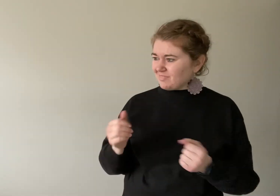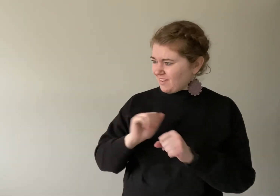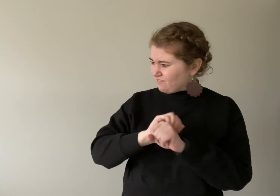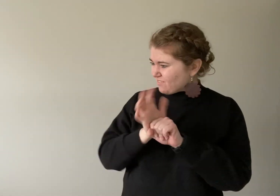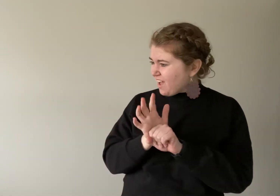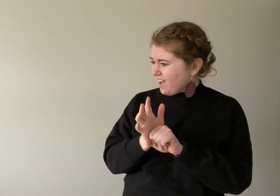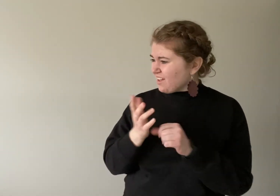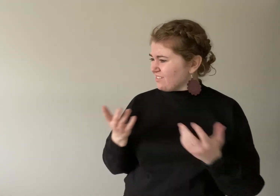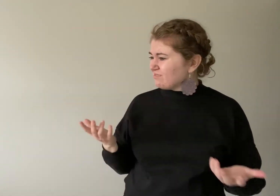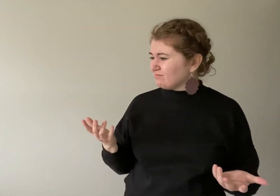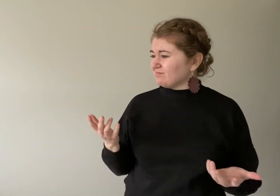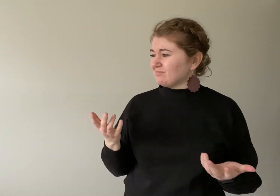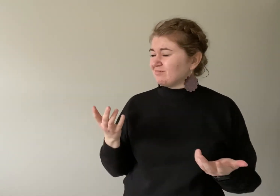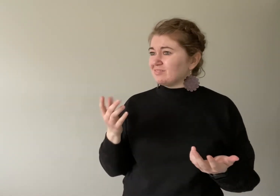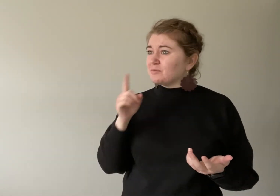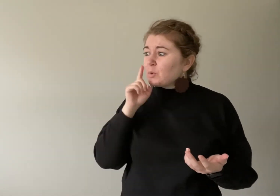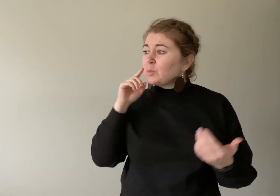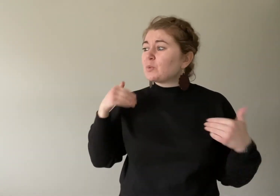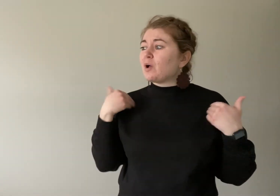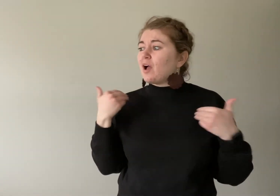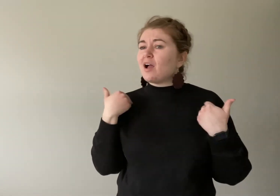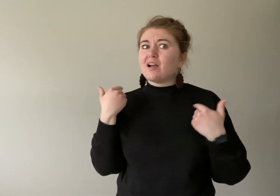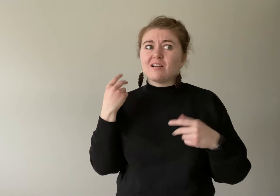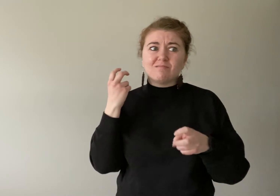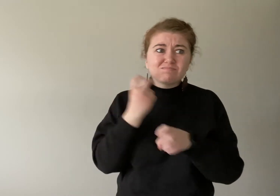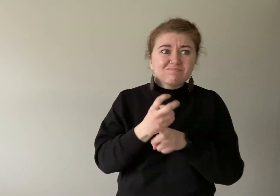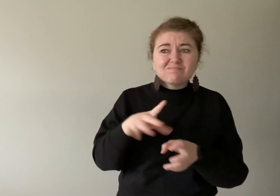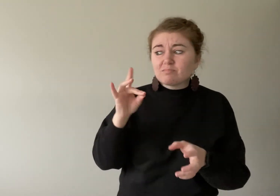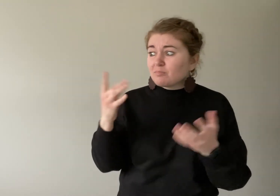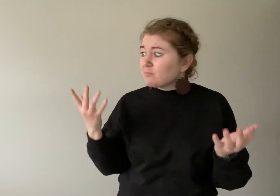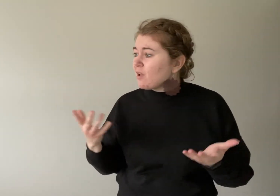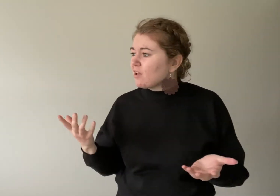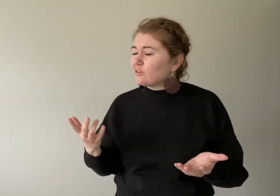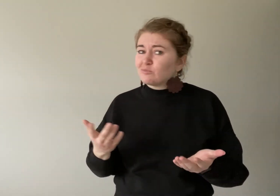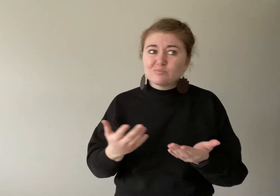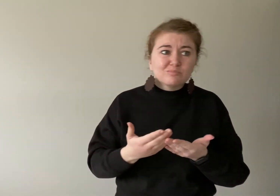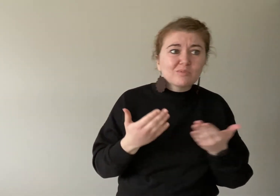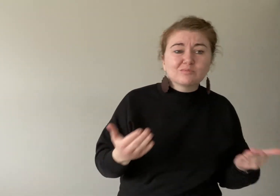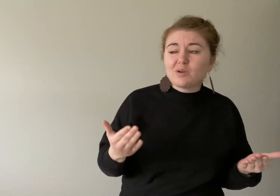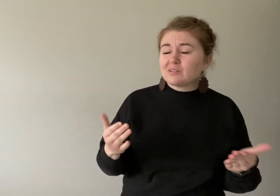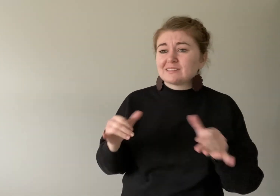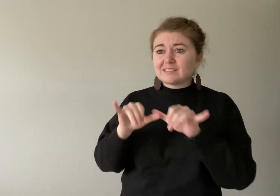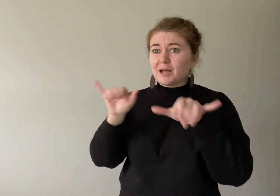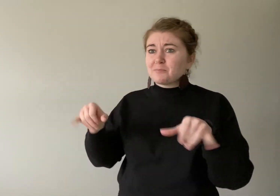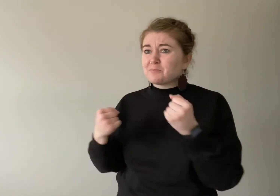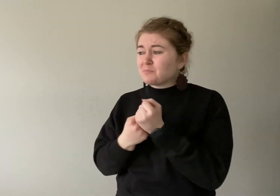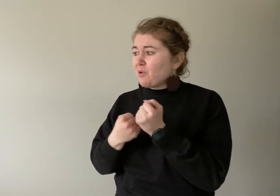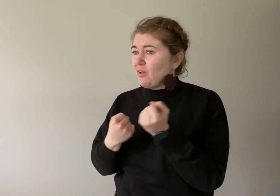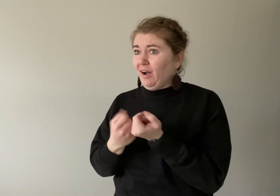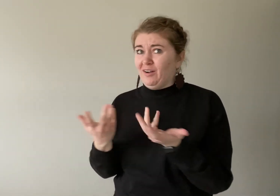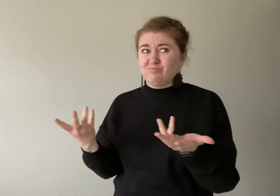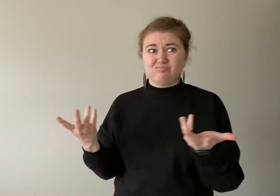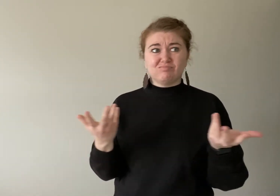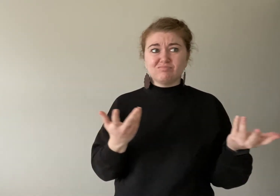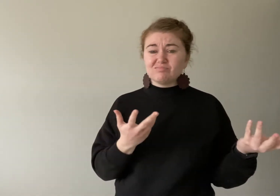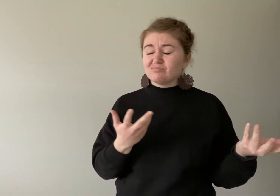Because of COVID-19 situation, Deaf Youth need resources and support systems.